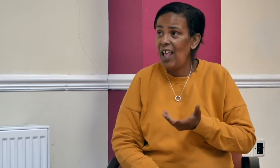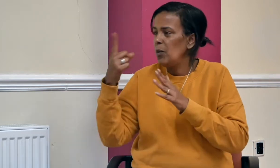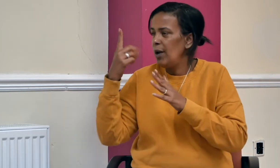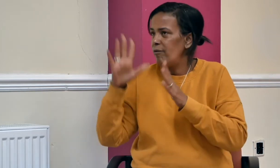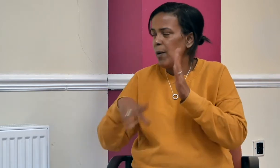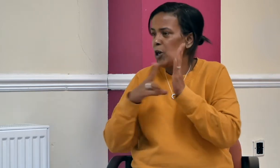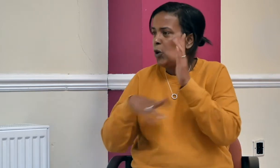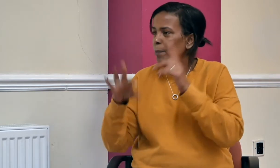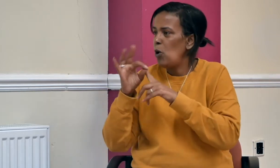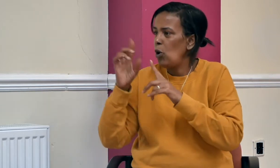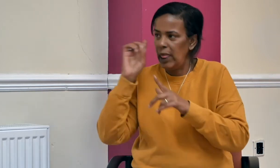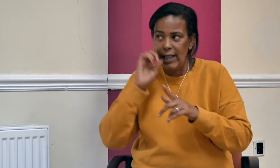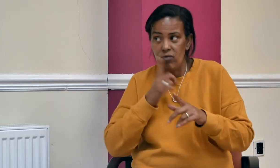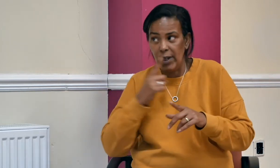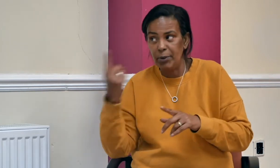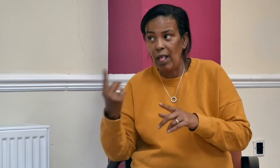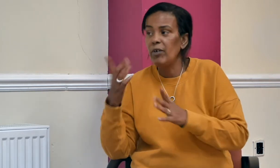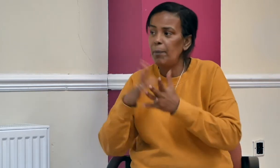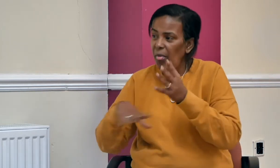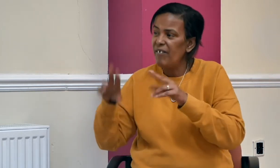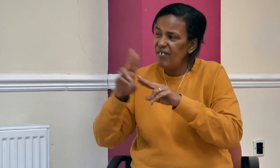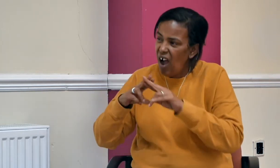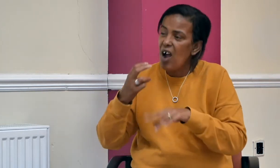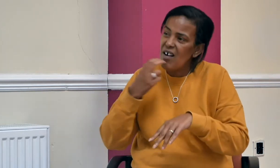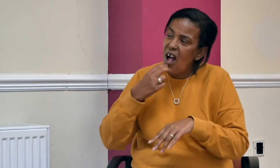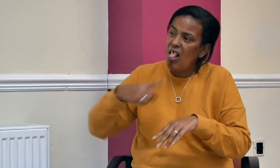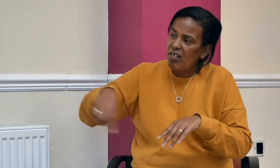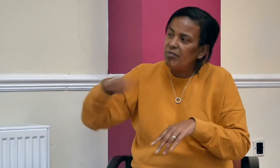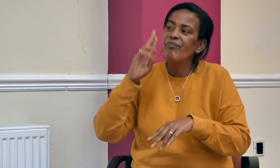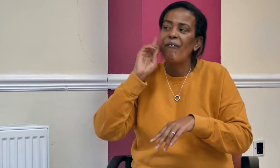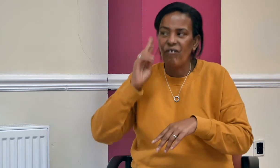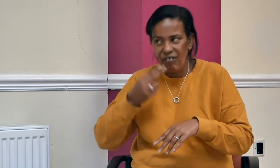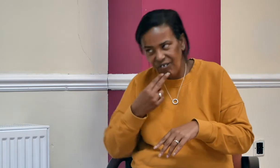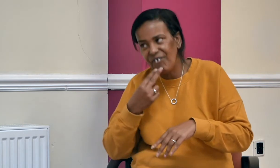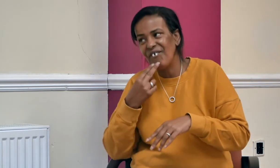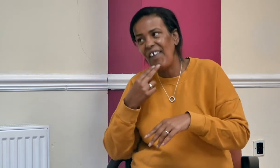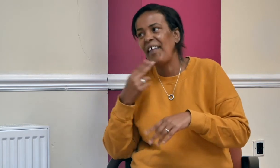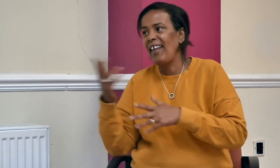There was a hearing person from Newport, whose parents, uncle, and so forth were deaf.